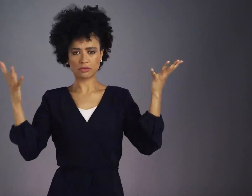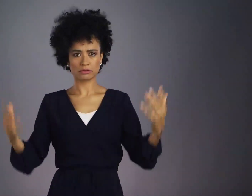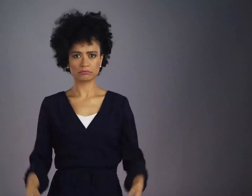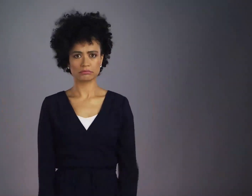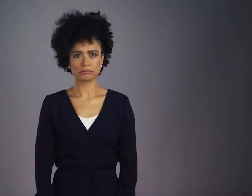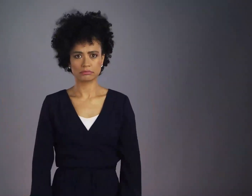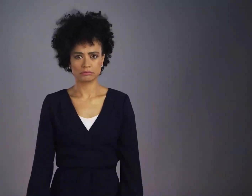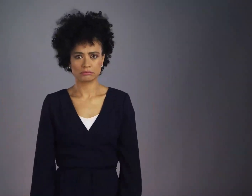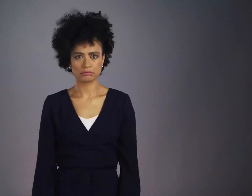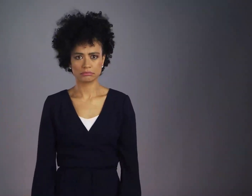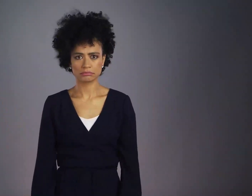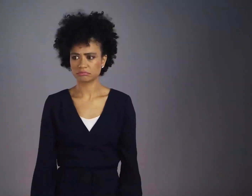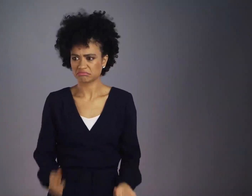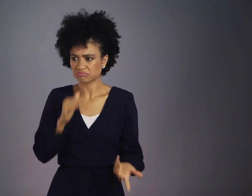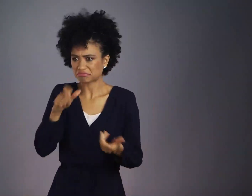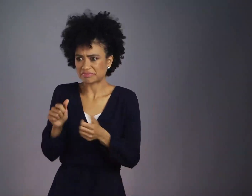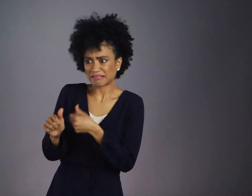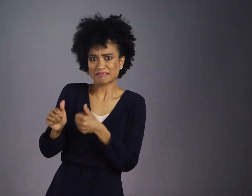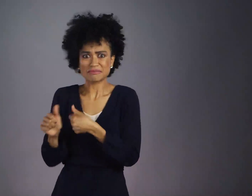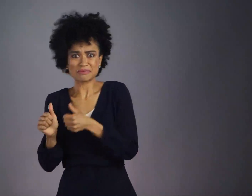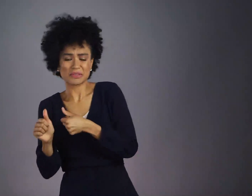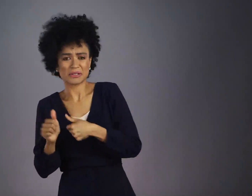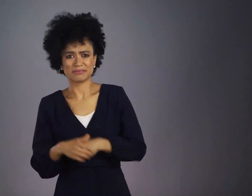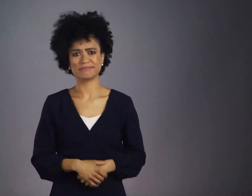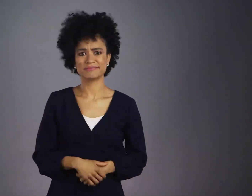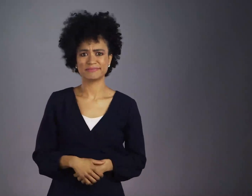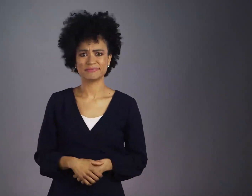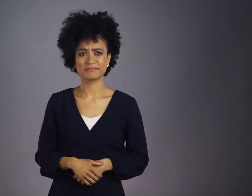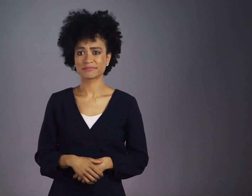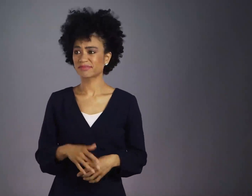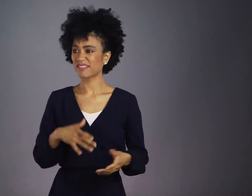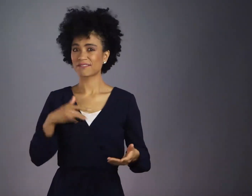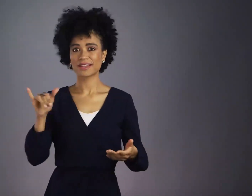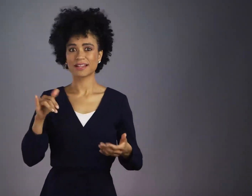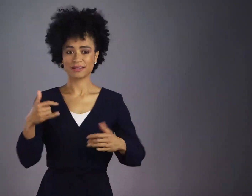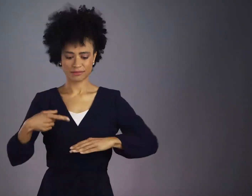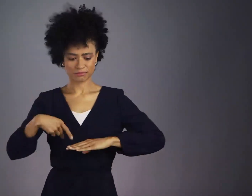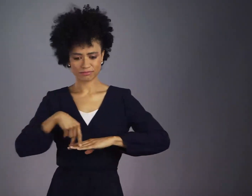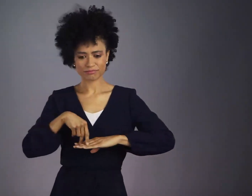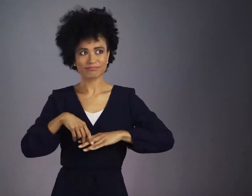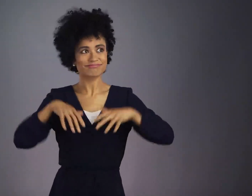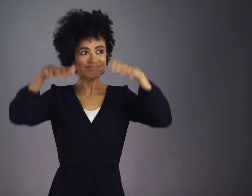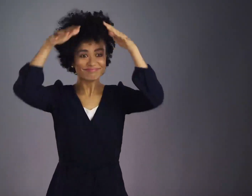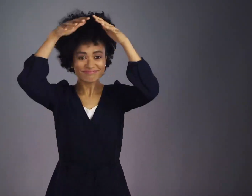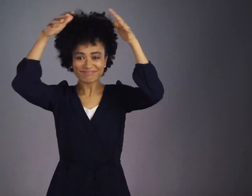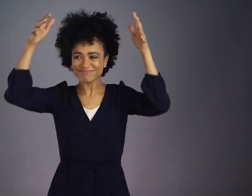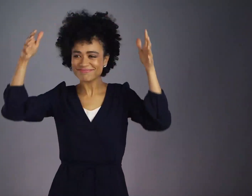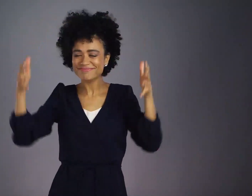It just comes! That is the miracle of it. We are not ﬁghting it, neither are we avoiding temptation.